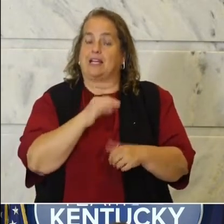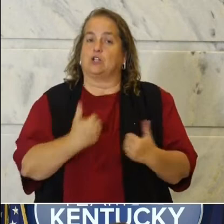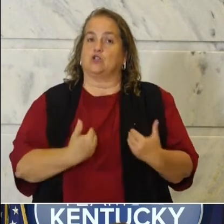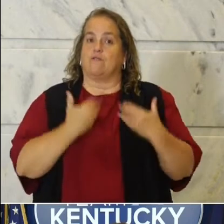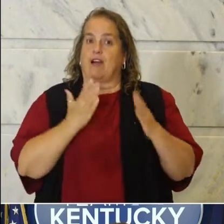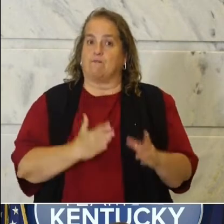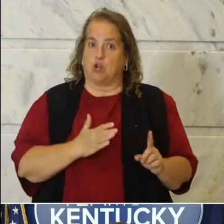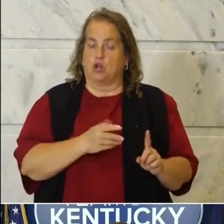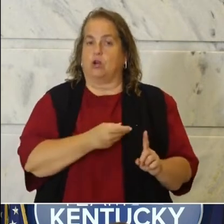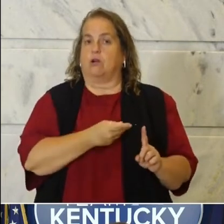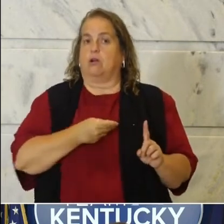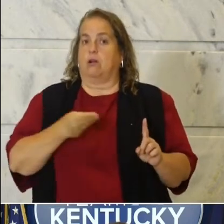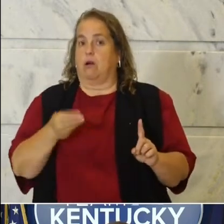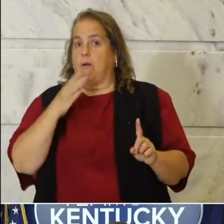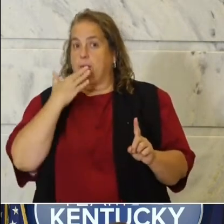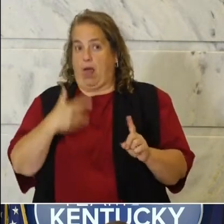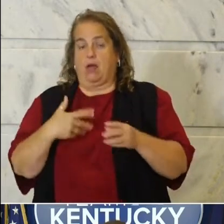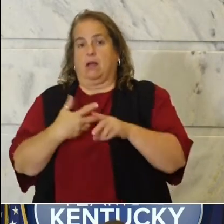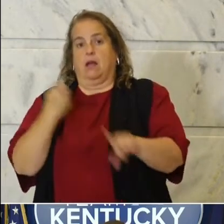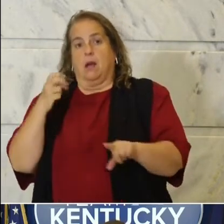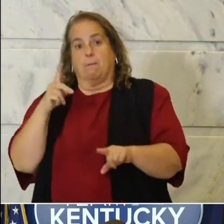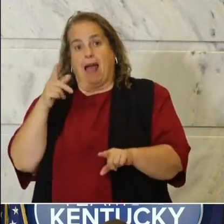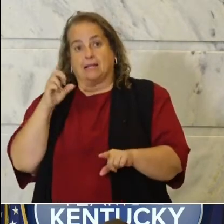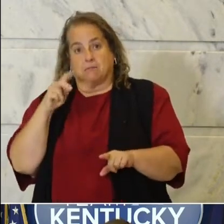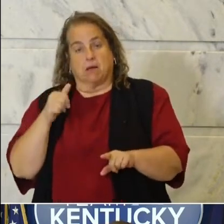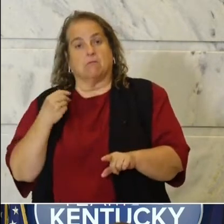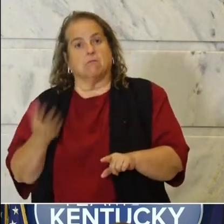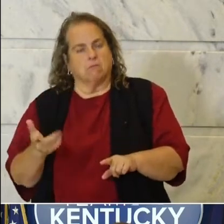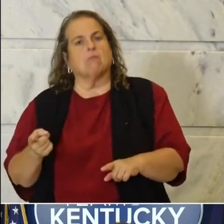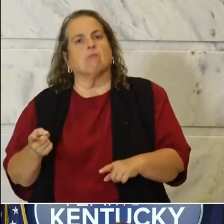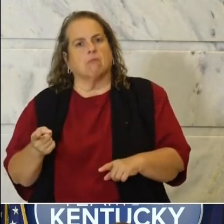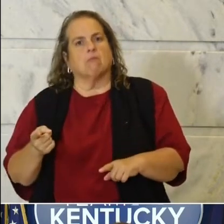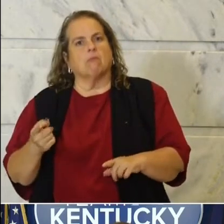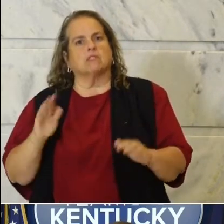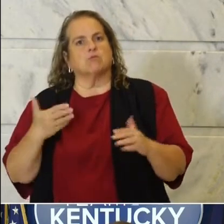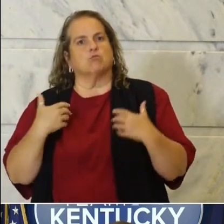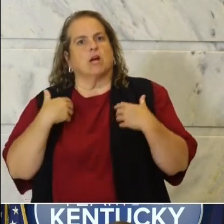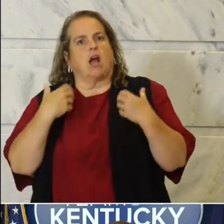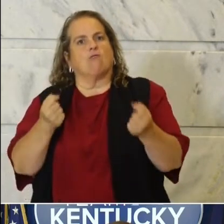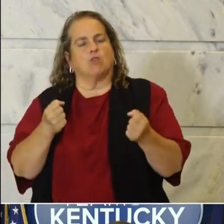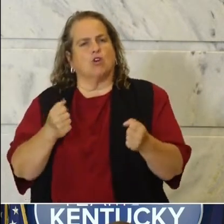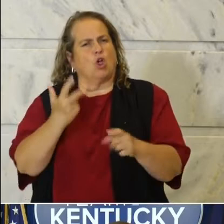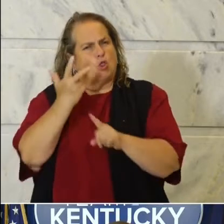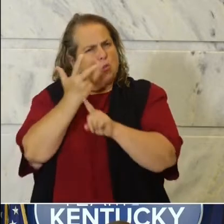After three months in the I C. U three months, Rhonda entered rehab it Baptist